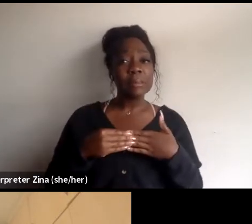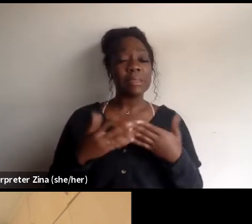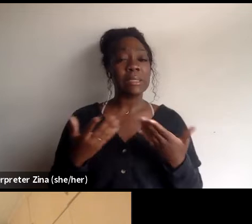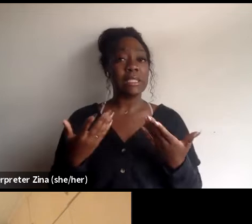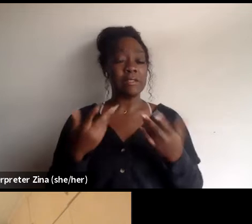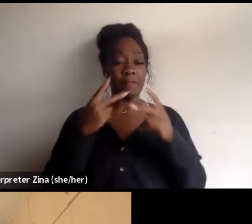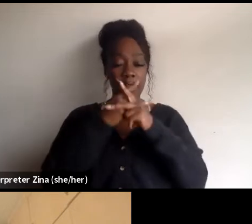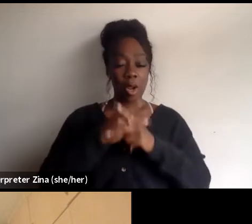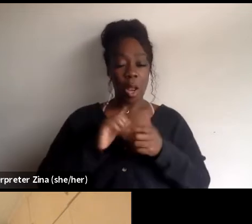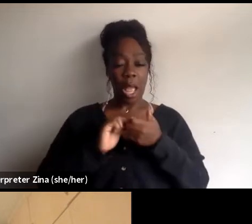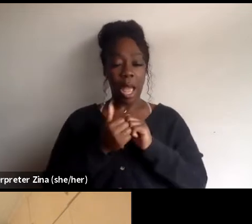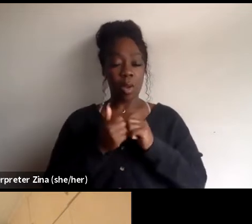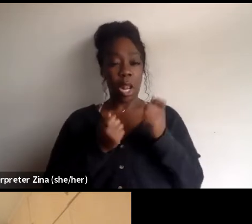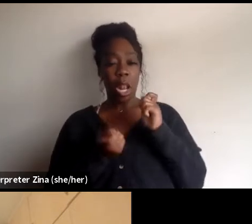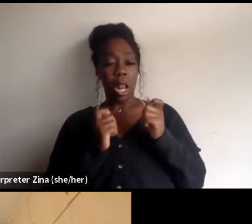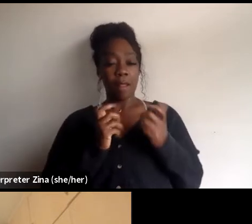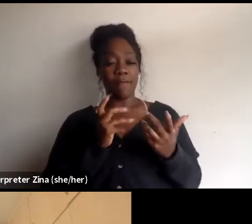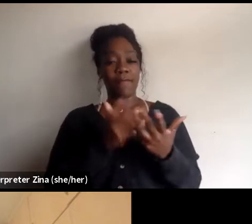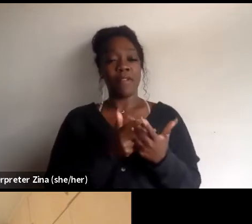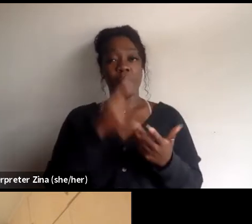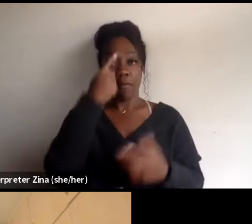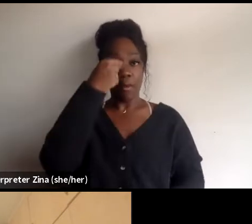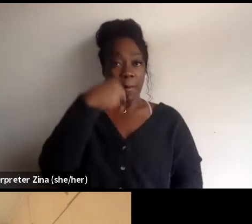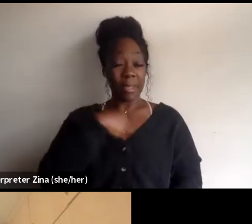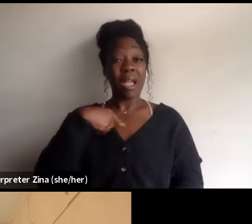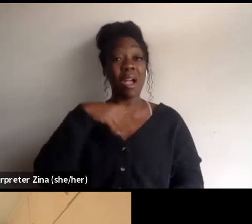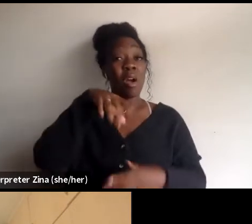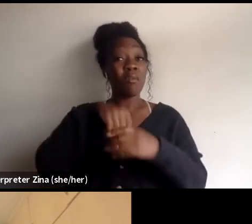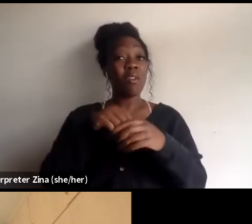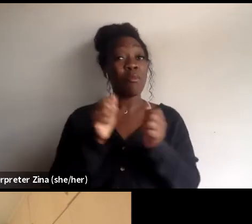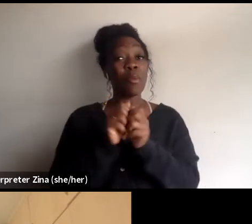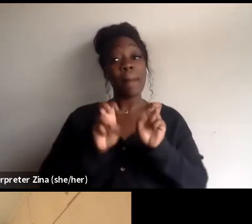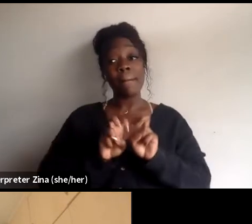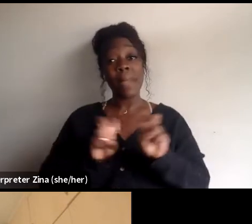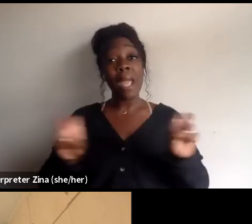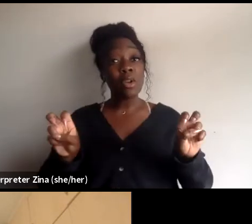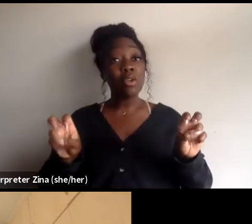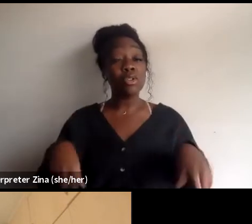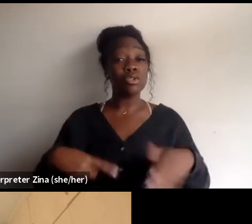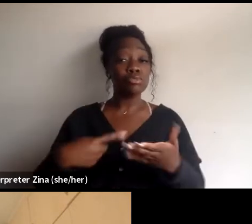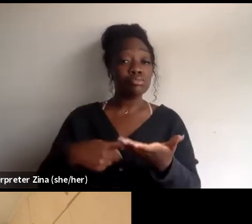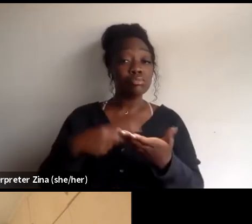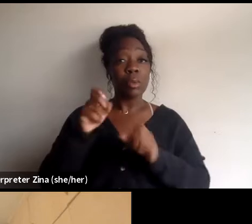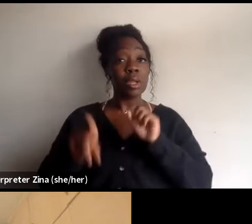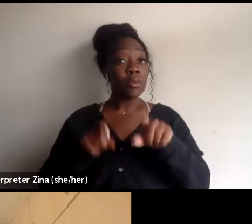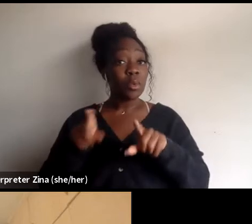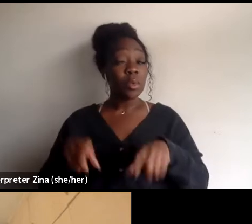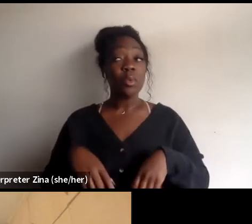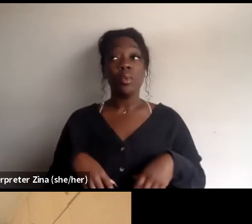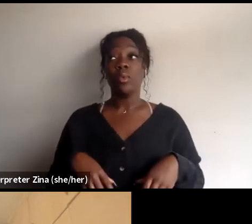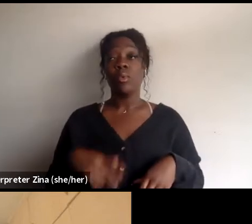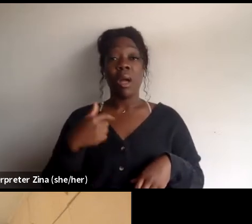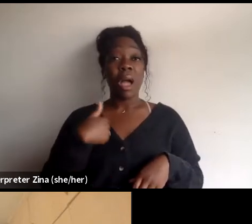So, I've sat on interview panels. I've taught, I've worked closely with students,